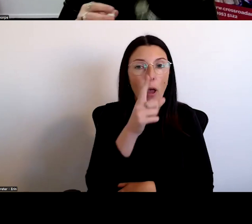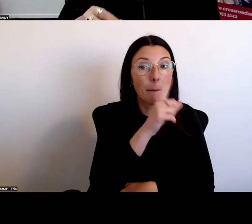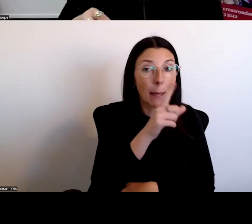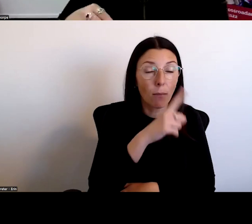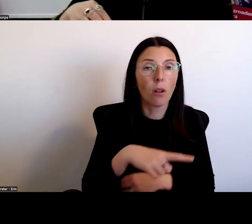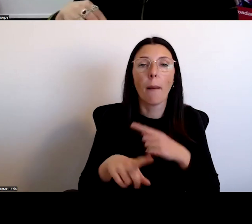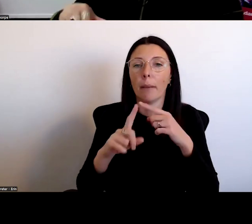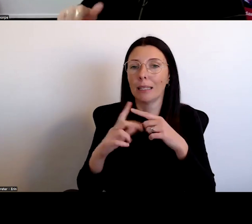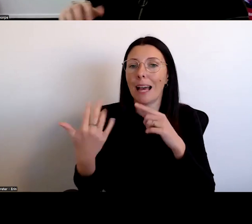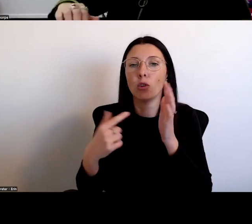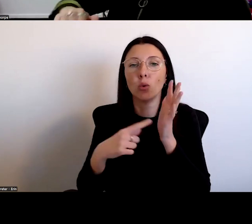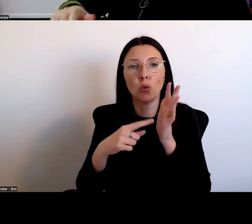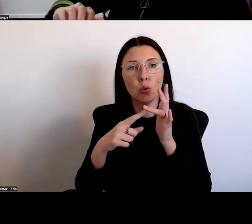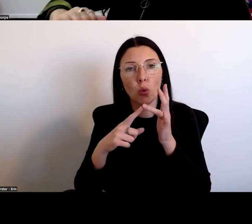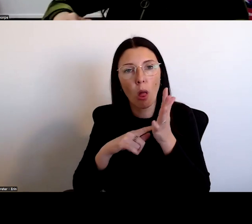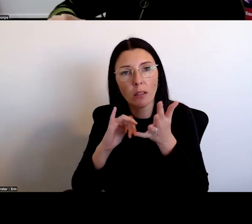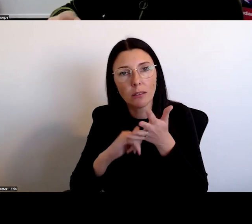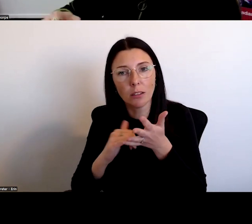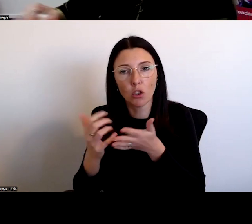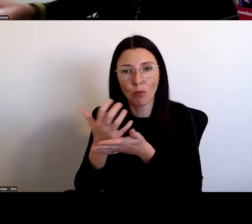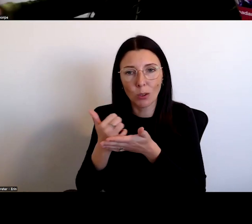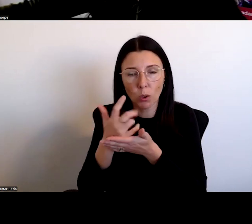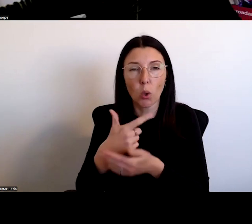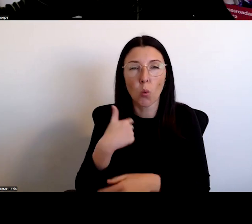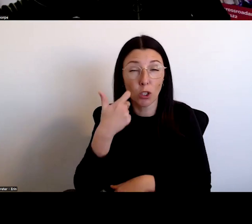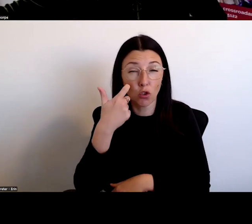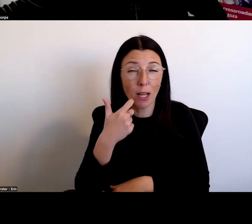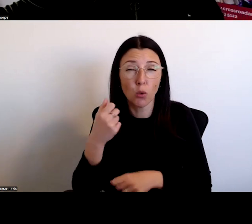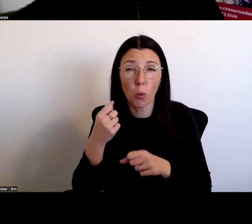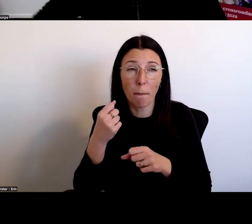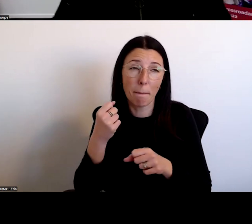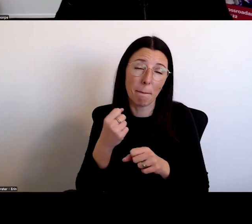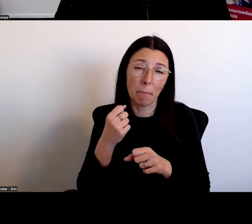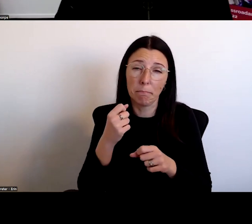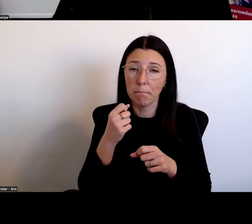use. I think we kept things fairly simple. We built on what we had worked on in the past.